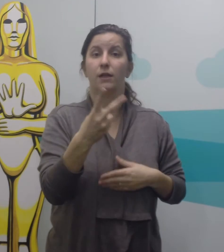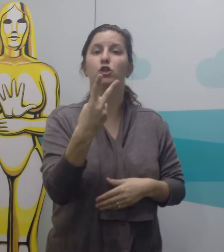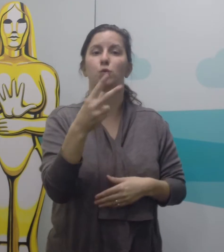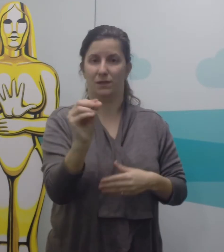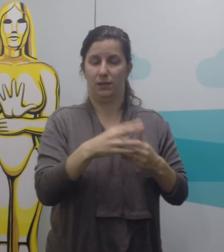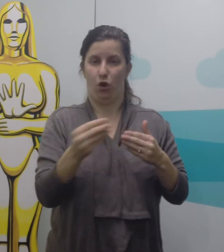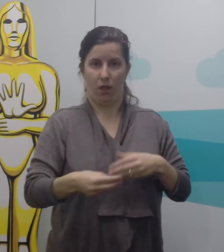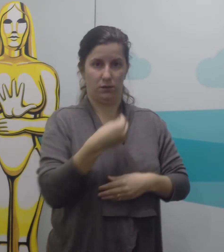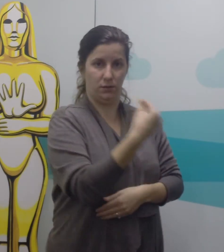Pay $20 per team to enter